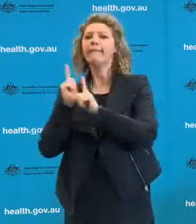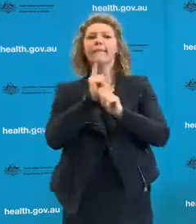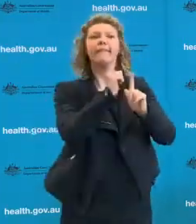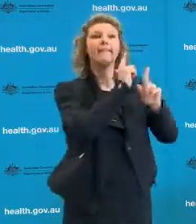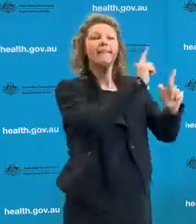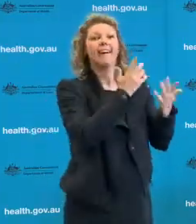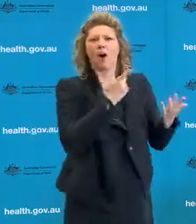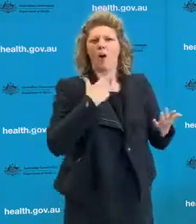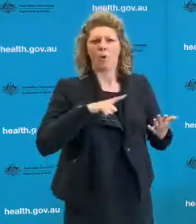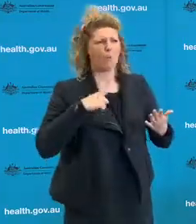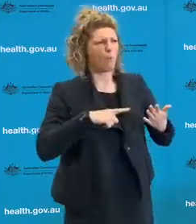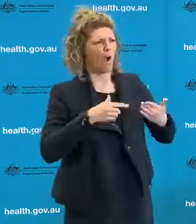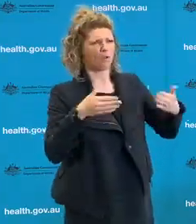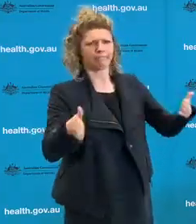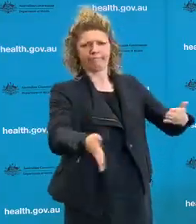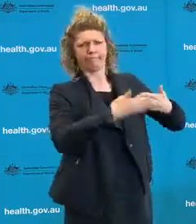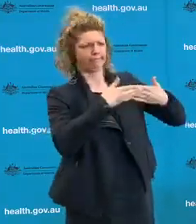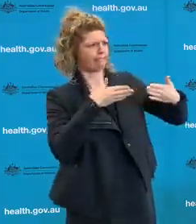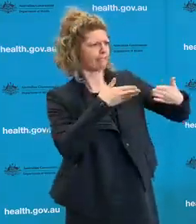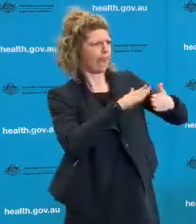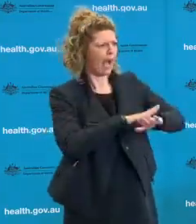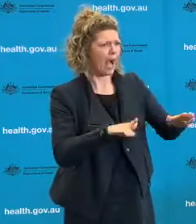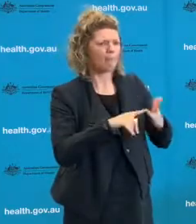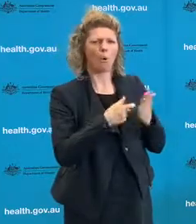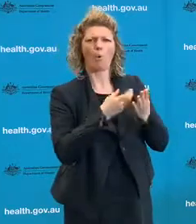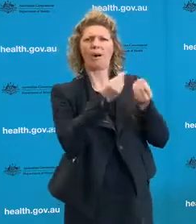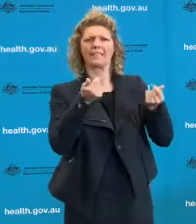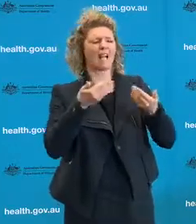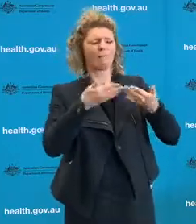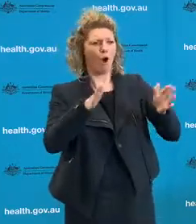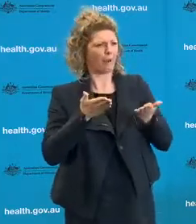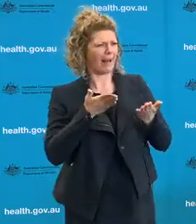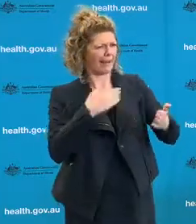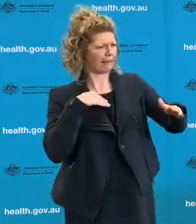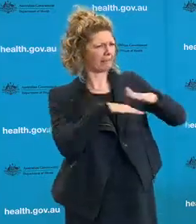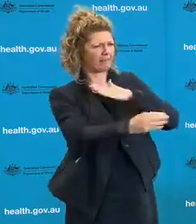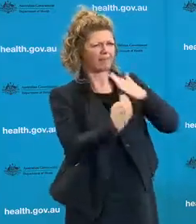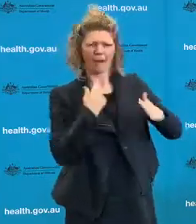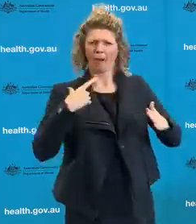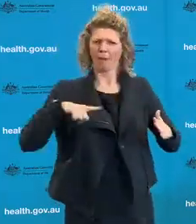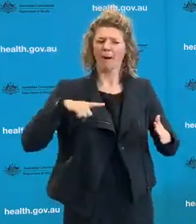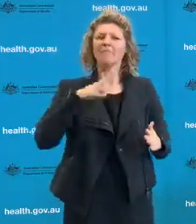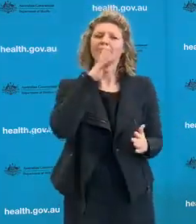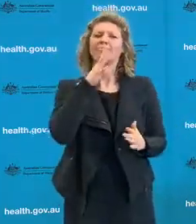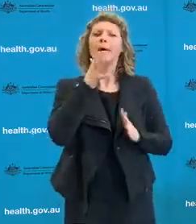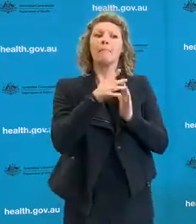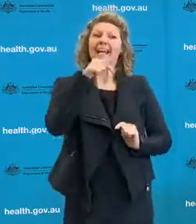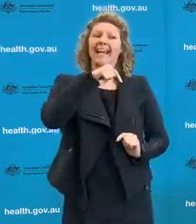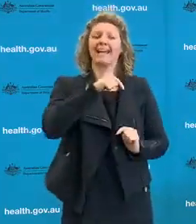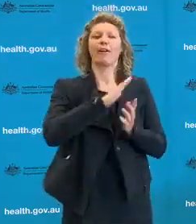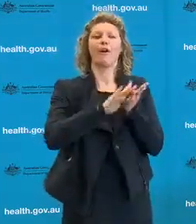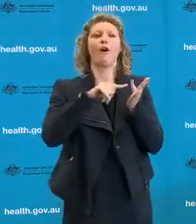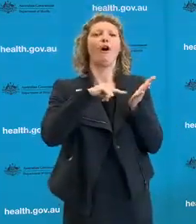borders may be opened and closed. Having said that, it is, and always will be, the position of the AHPPC